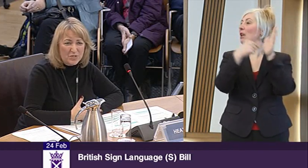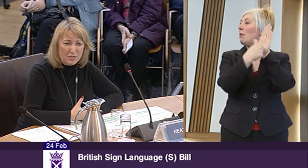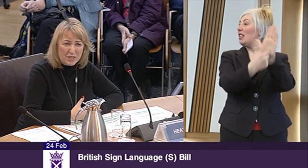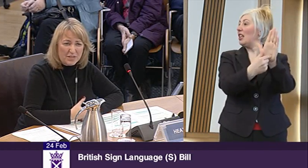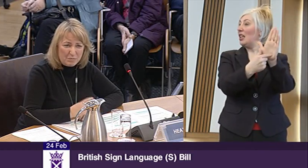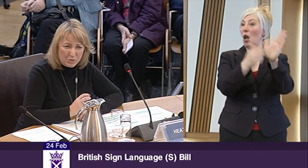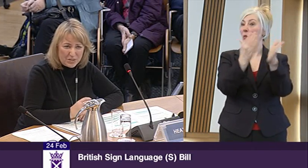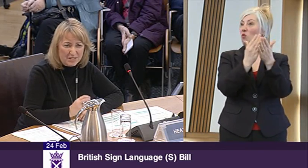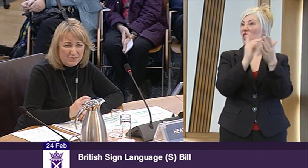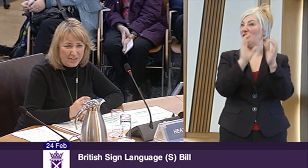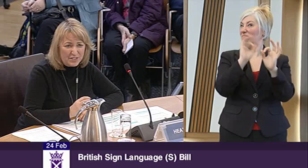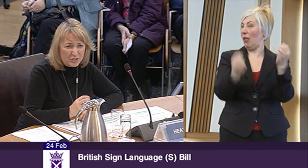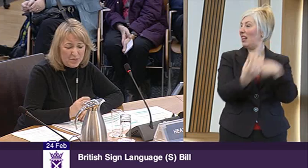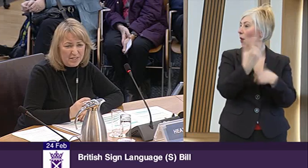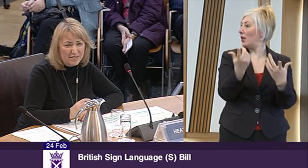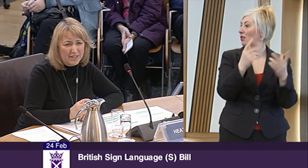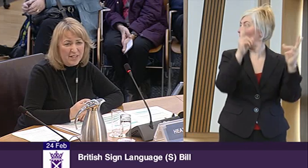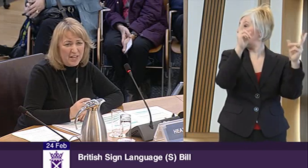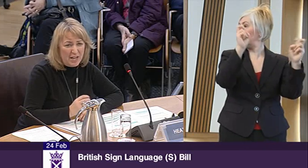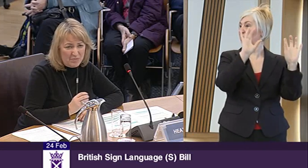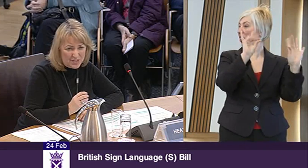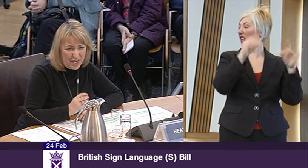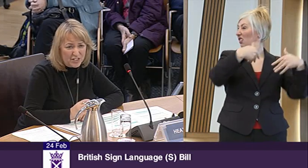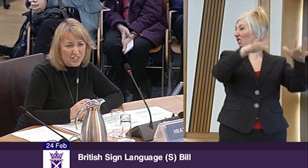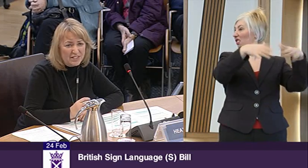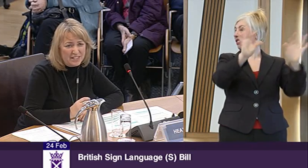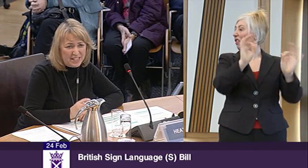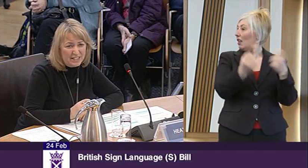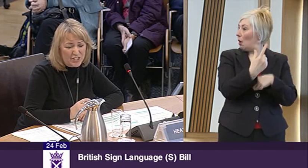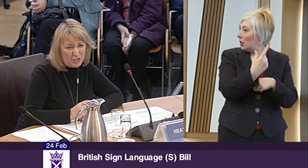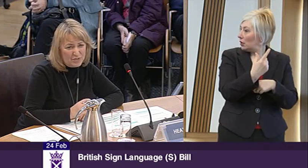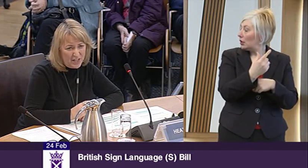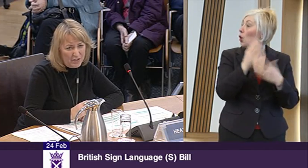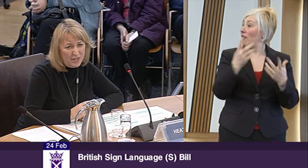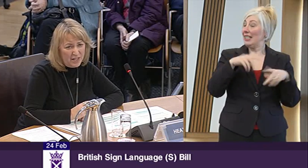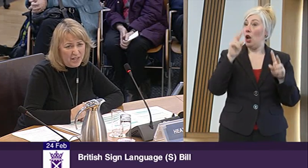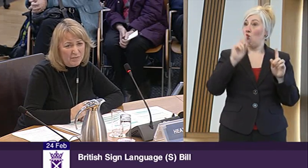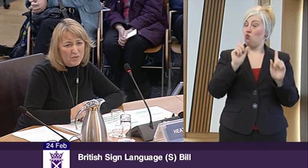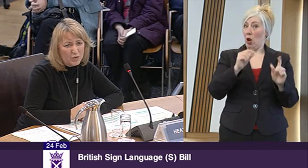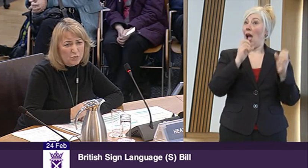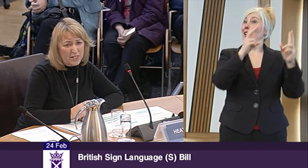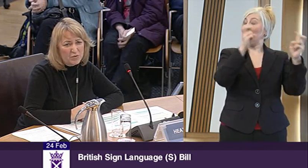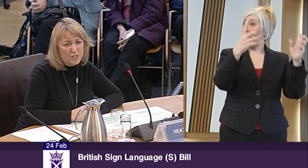and no movement behind them. The important factor is to have intent to deliver the local